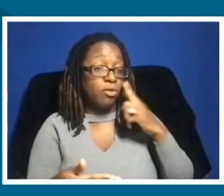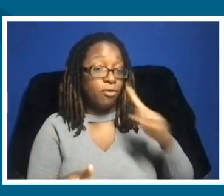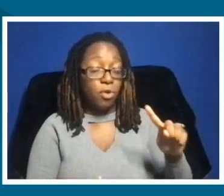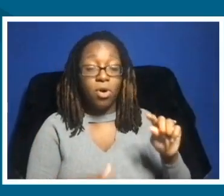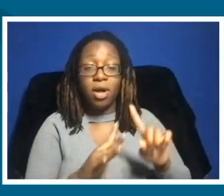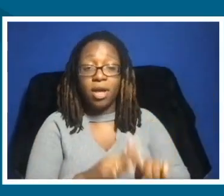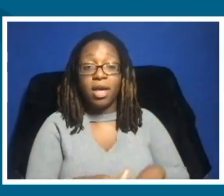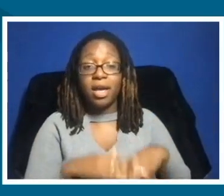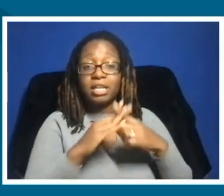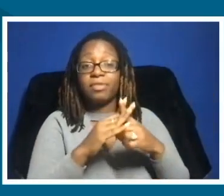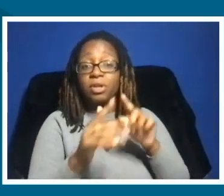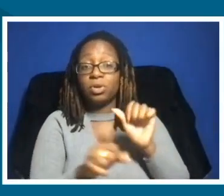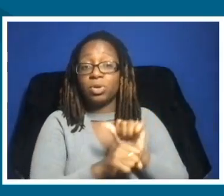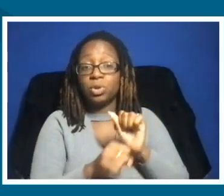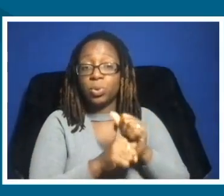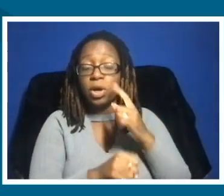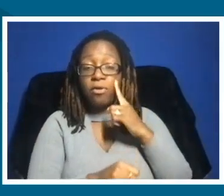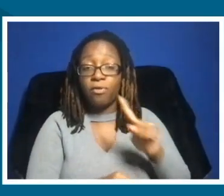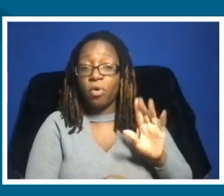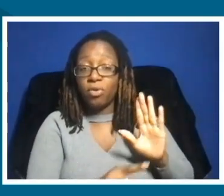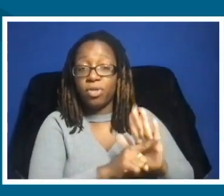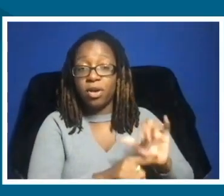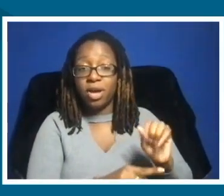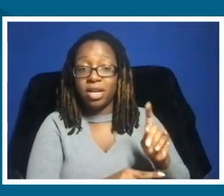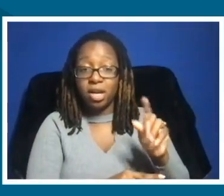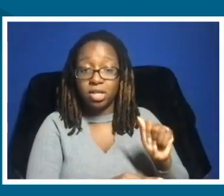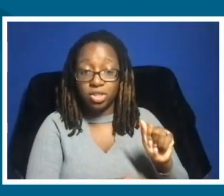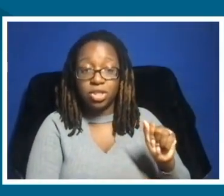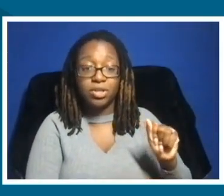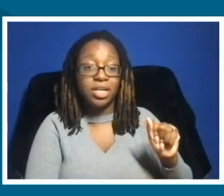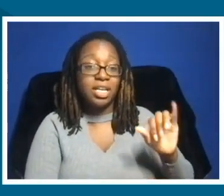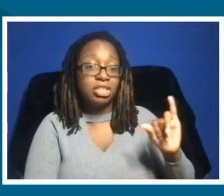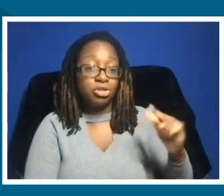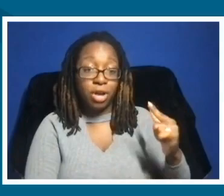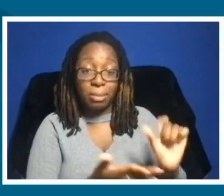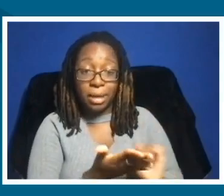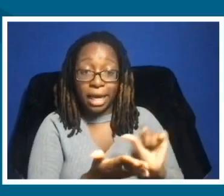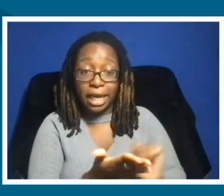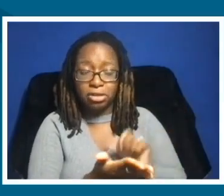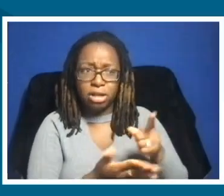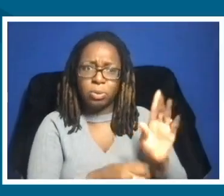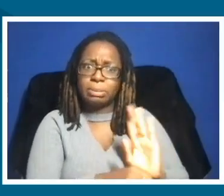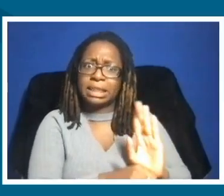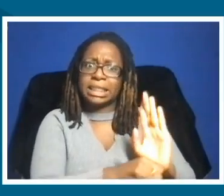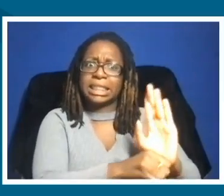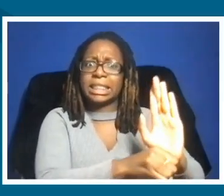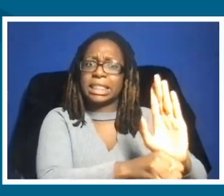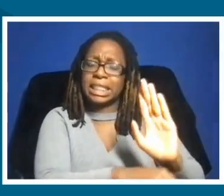anacostia community museum's instagram the activators were busy so it was a no